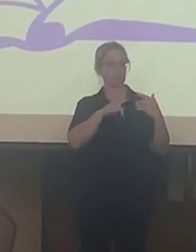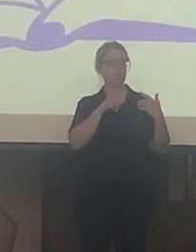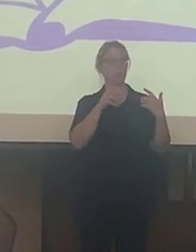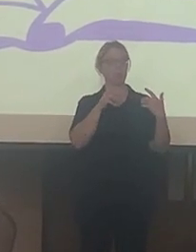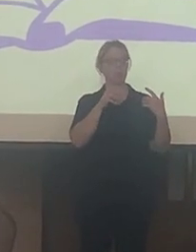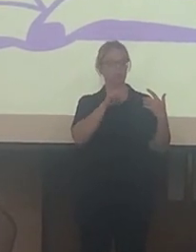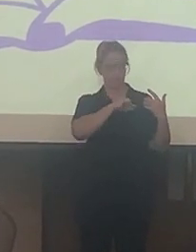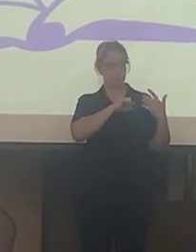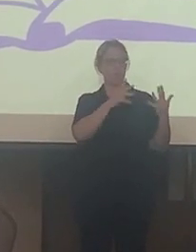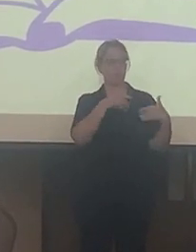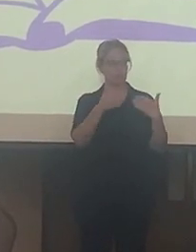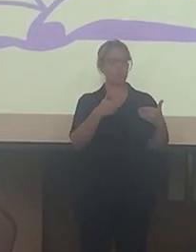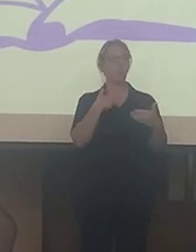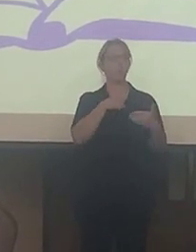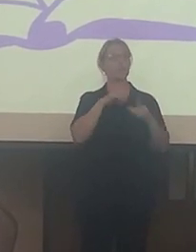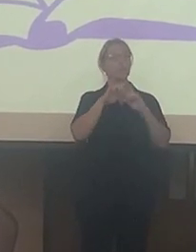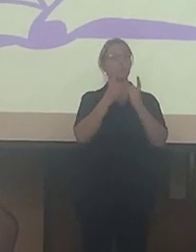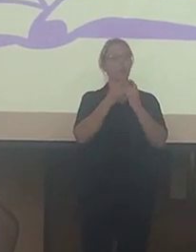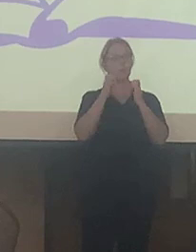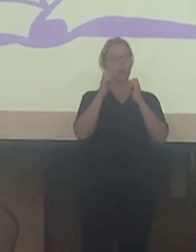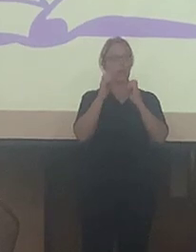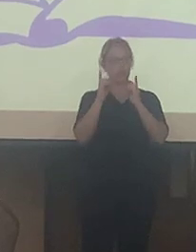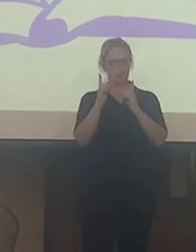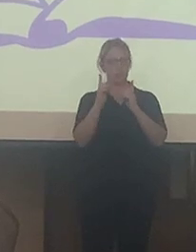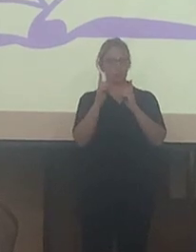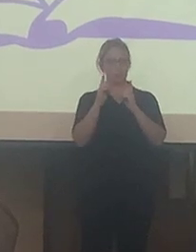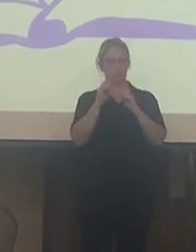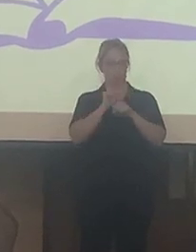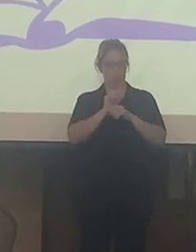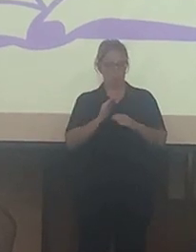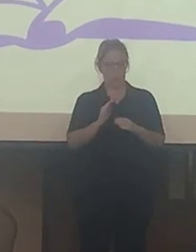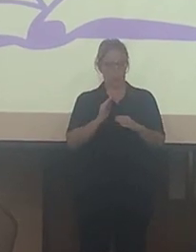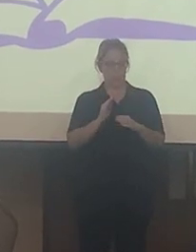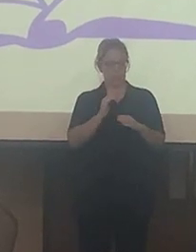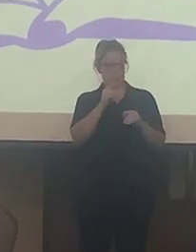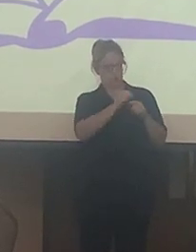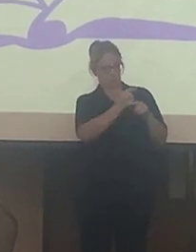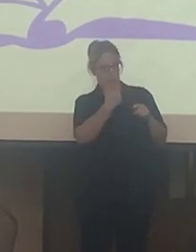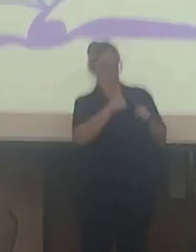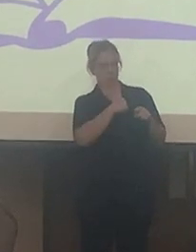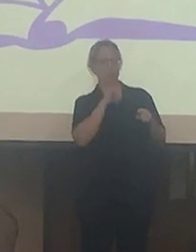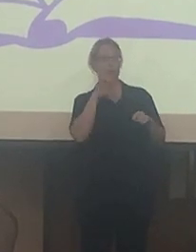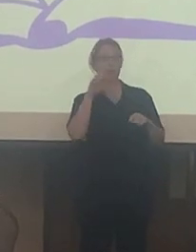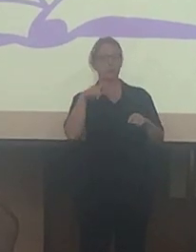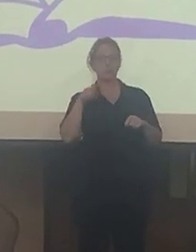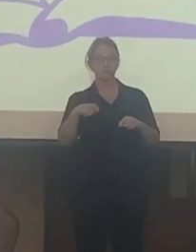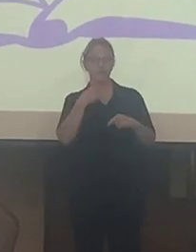trained as department of ed employees is that the iep should tell the story of your child